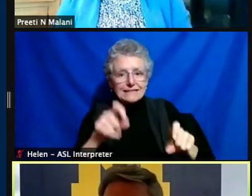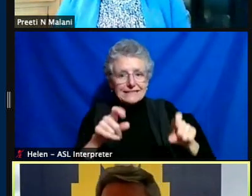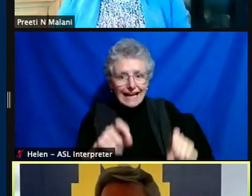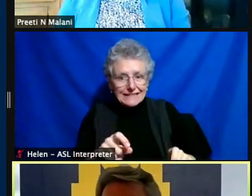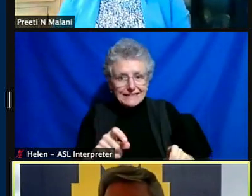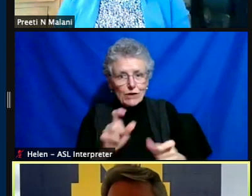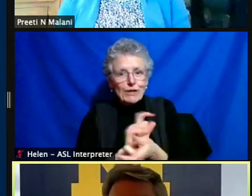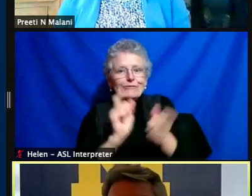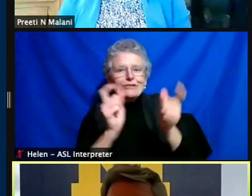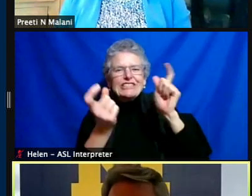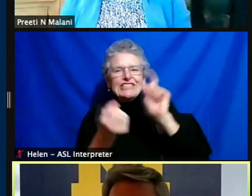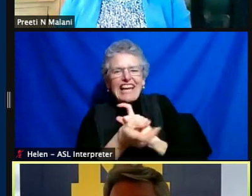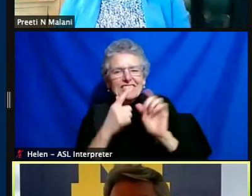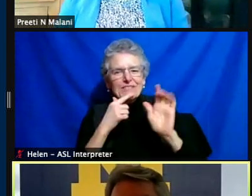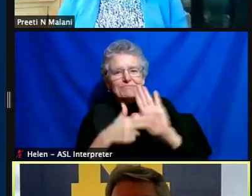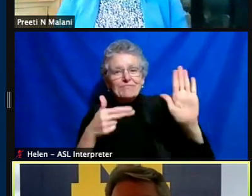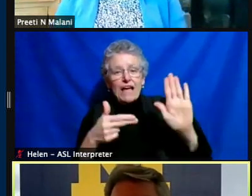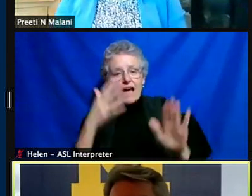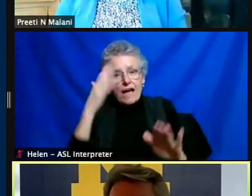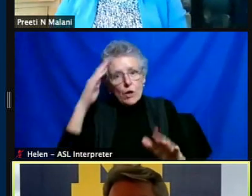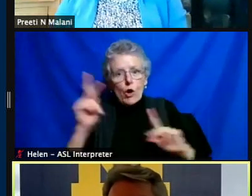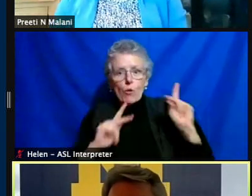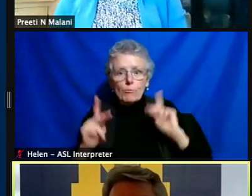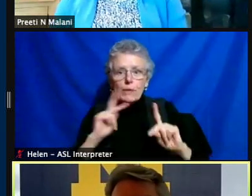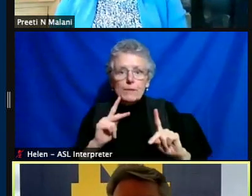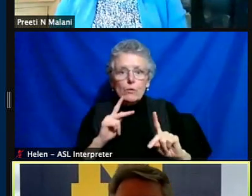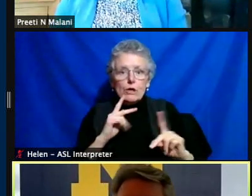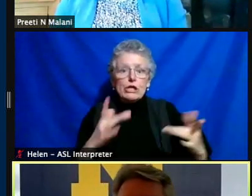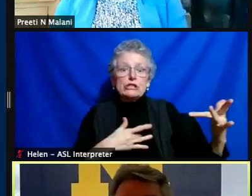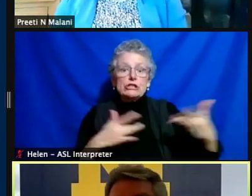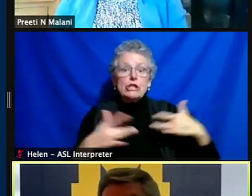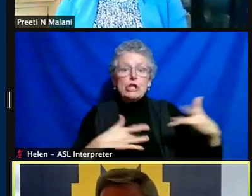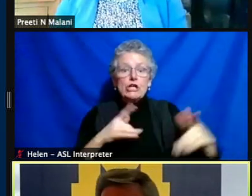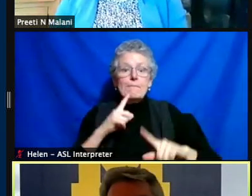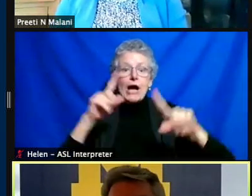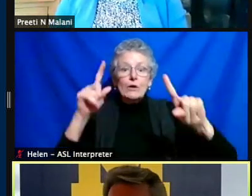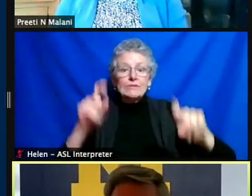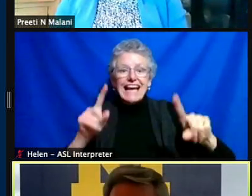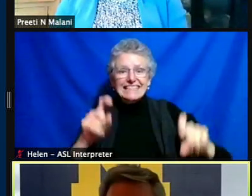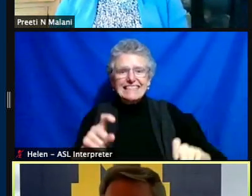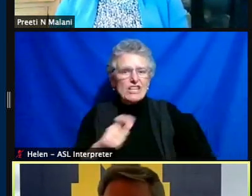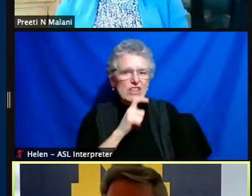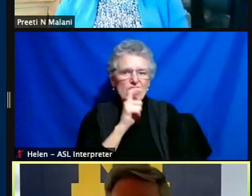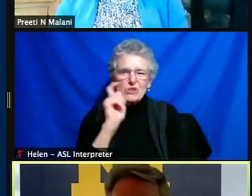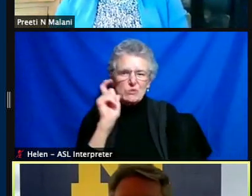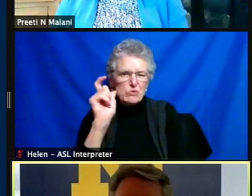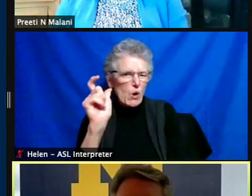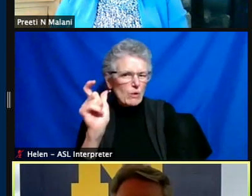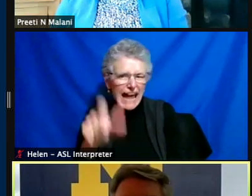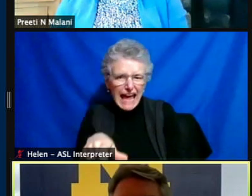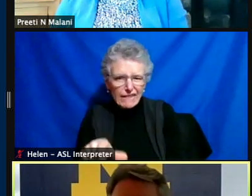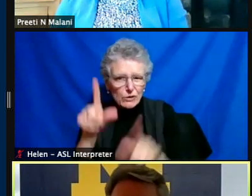now I know there was a lot of concern about the testing program in the fall being an opt-in program. And that's no longer the case.